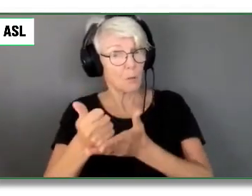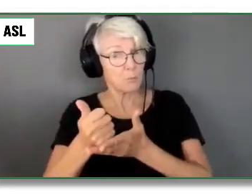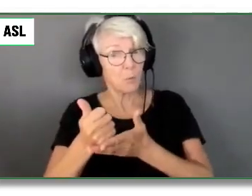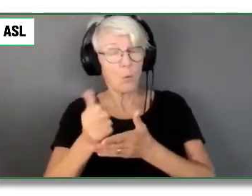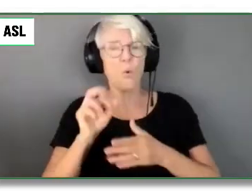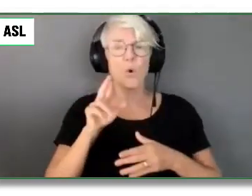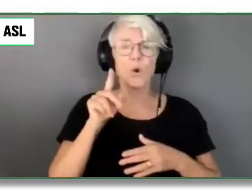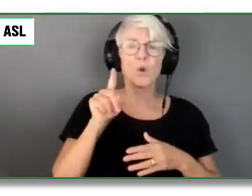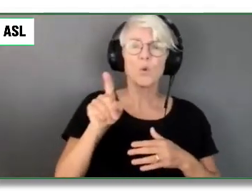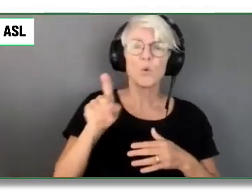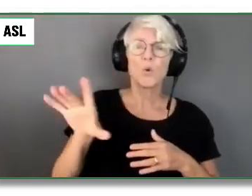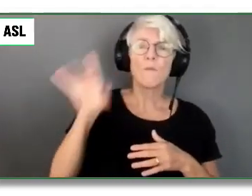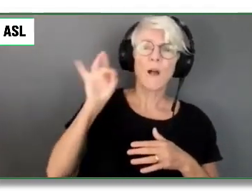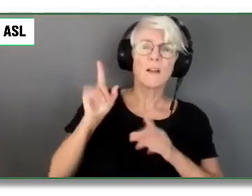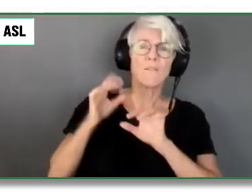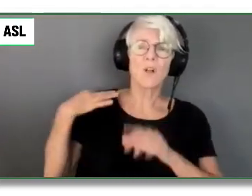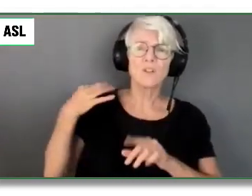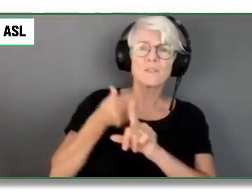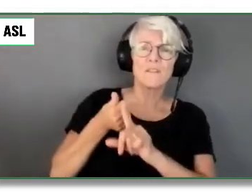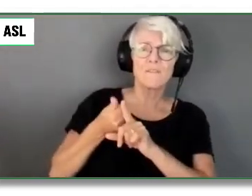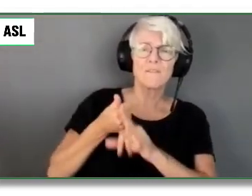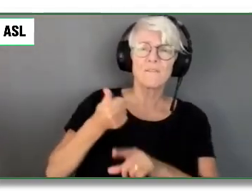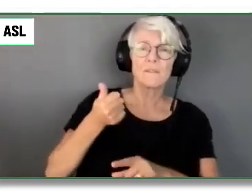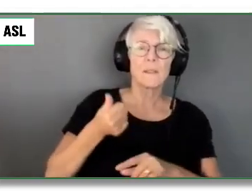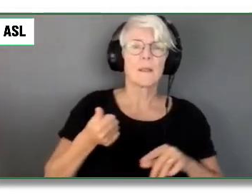That's something you will have to provide yourself. They will train you how